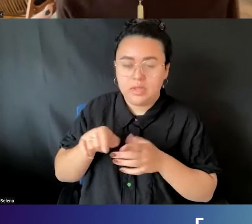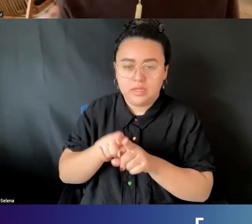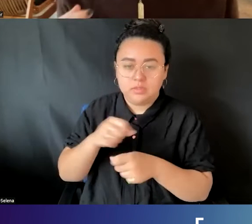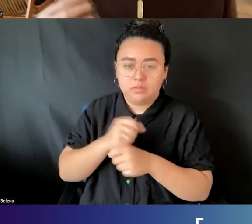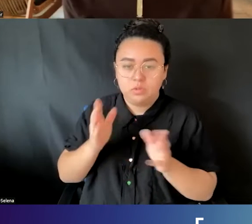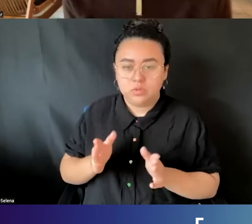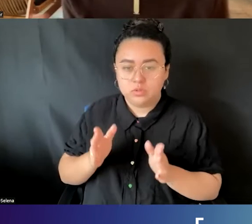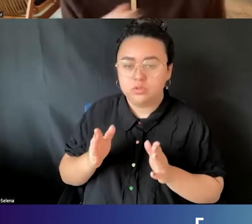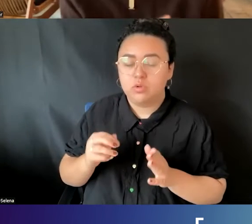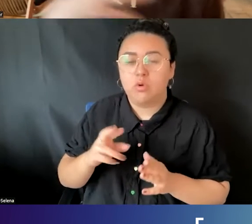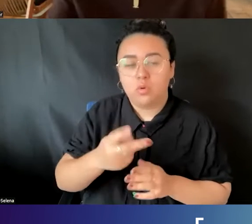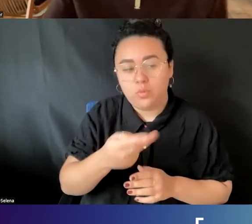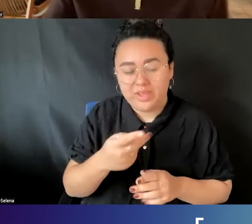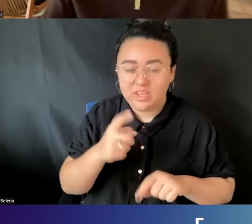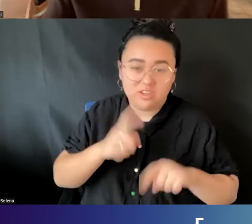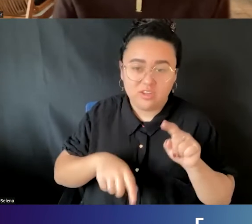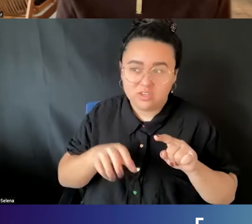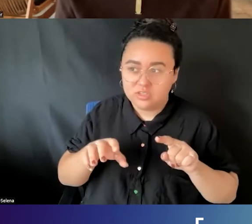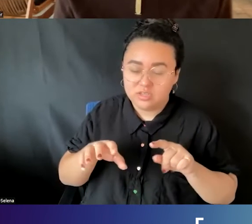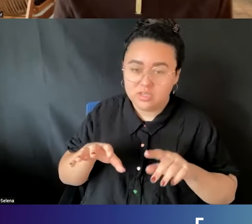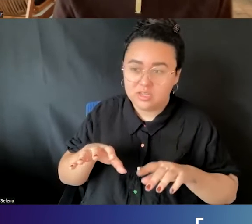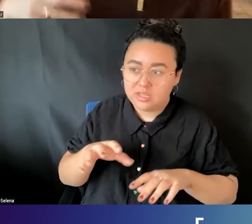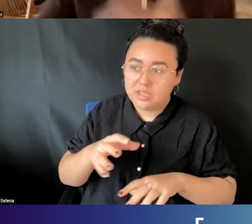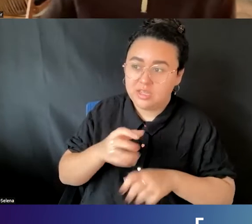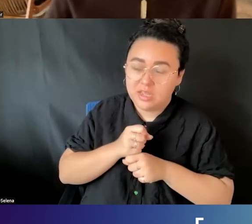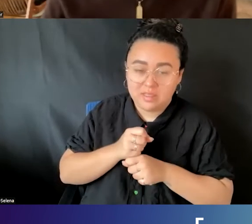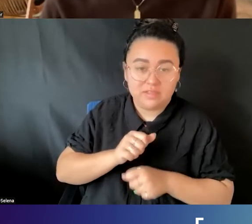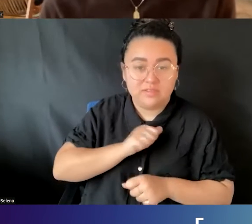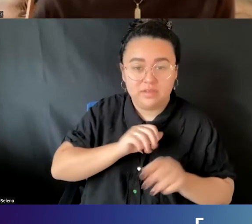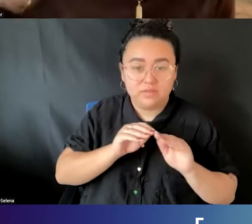were in the position to be able to do that work of self-distribution. Who do we work with to